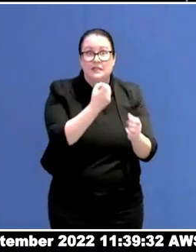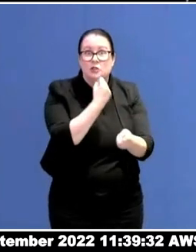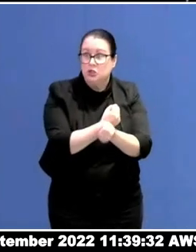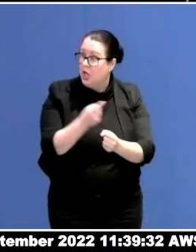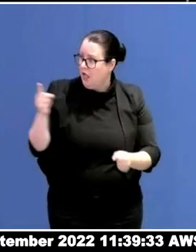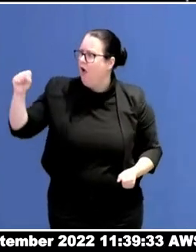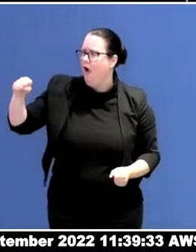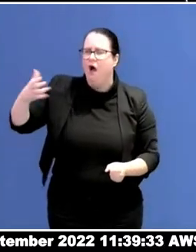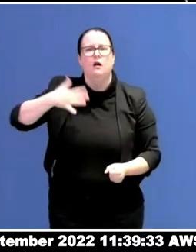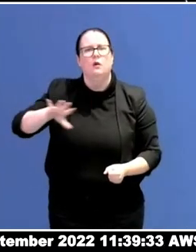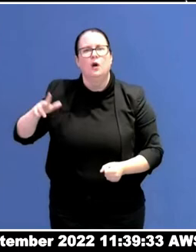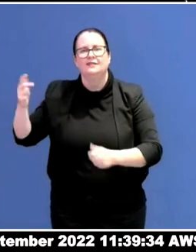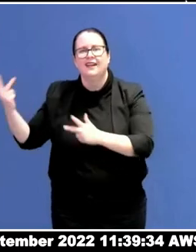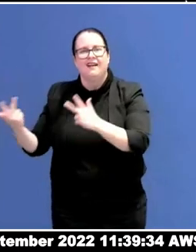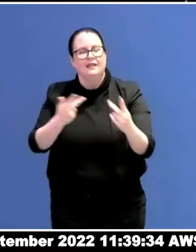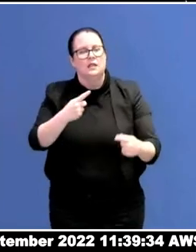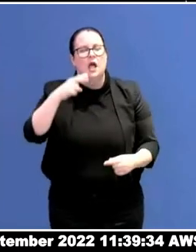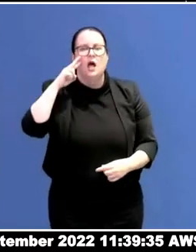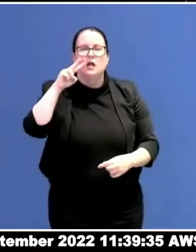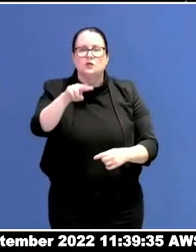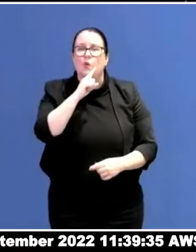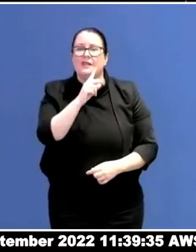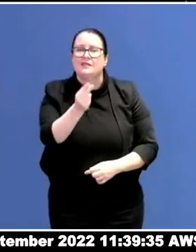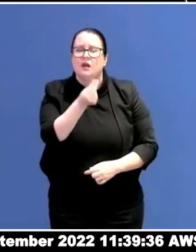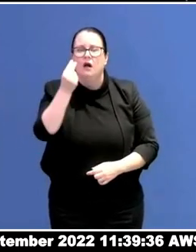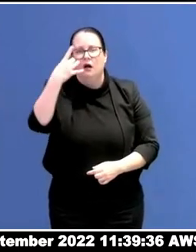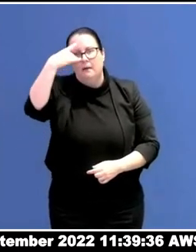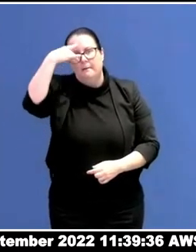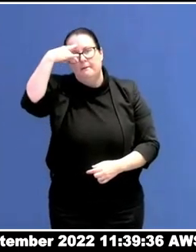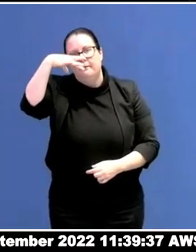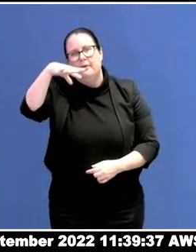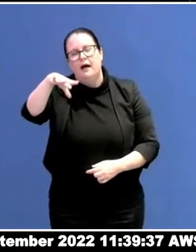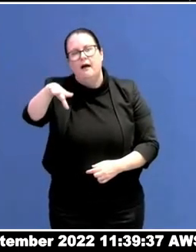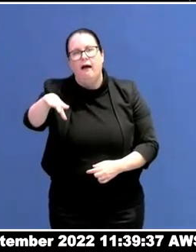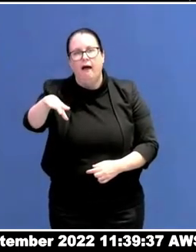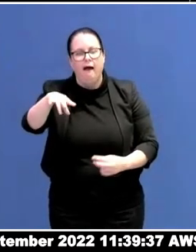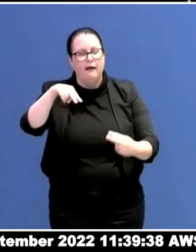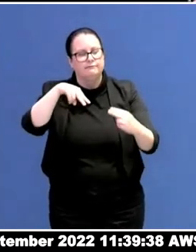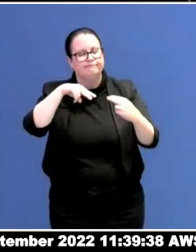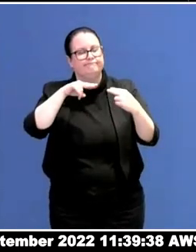And that brought calm to him and his life. It's just about treating people with human kindness and love and dignity and that is